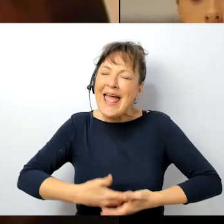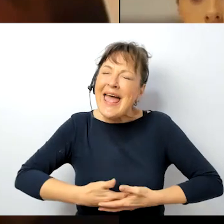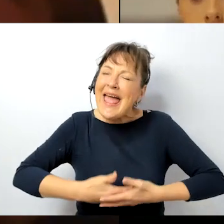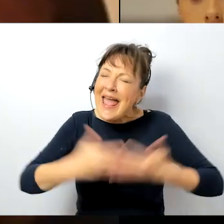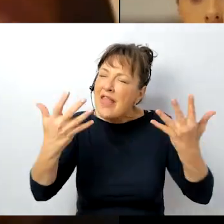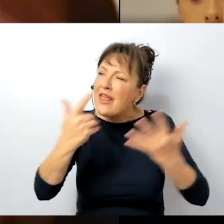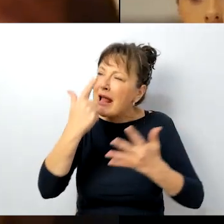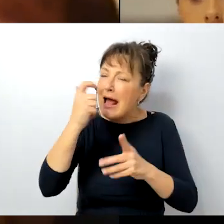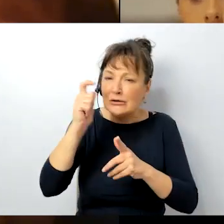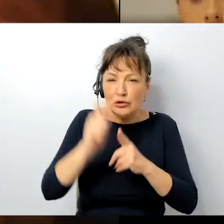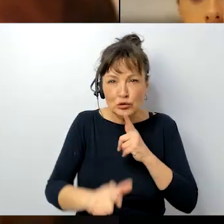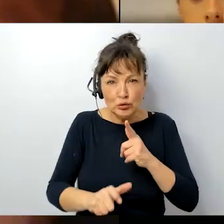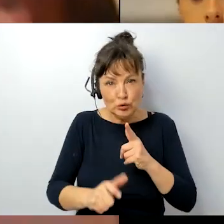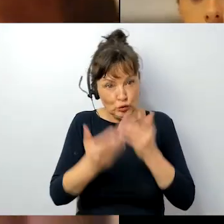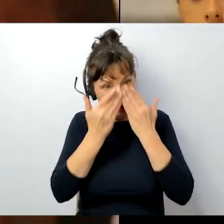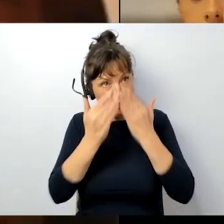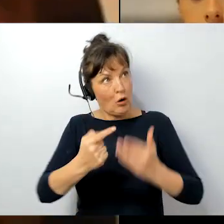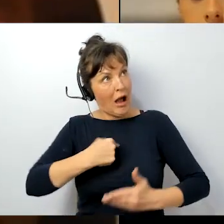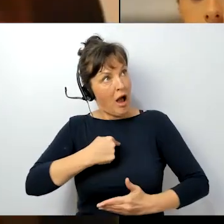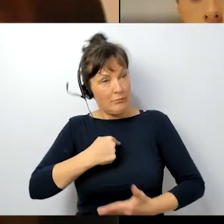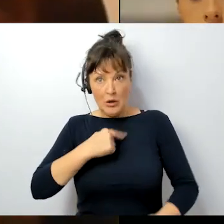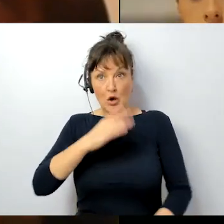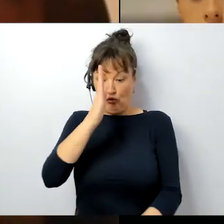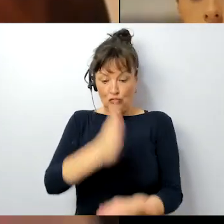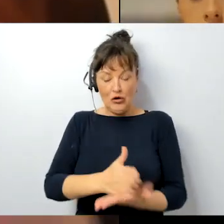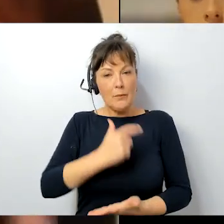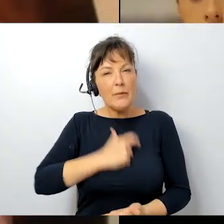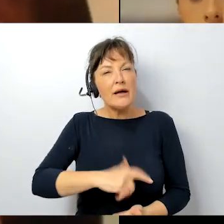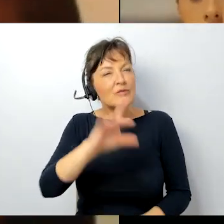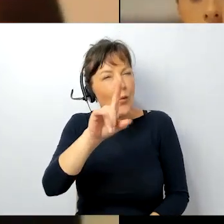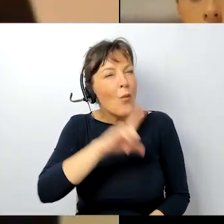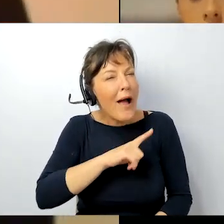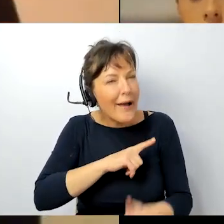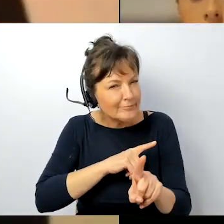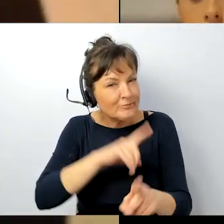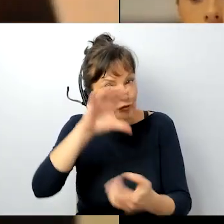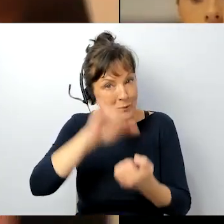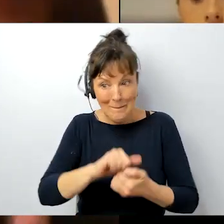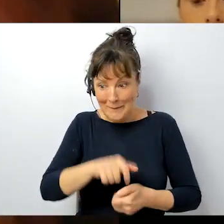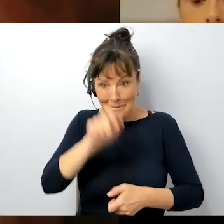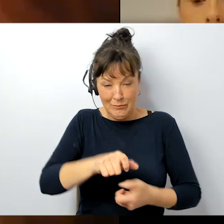to games. Think about your interests and it's anything you can do that just shows that you are a